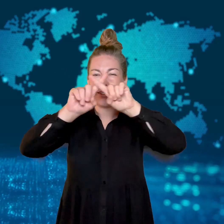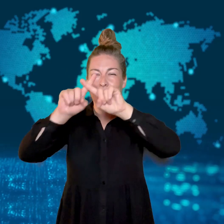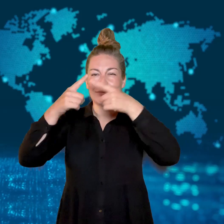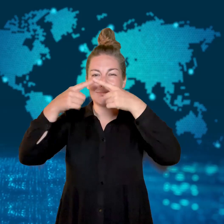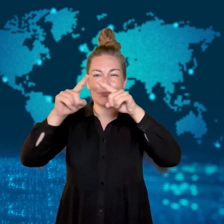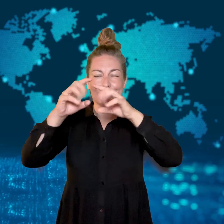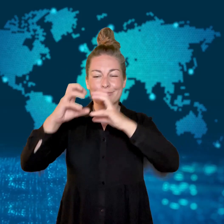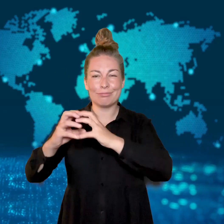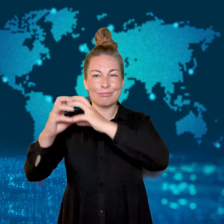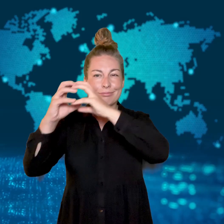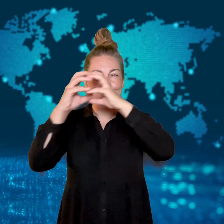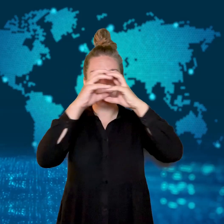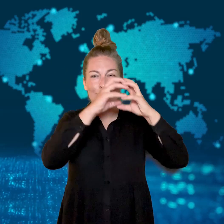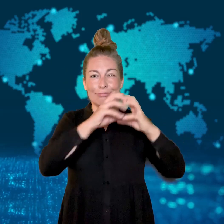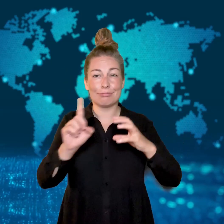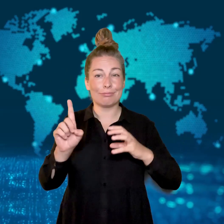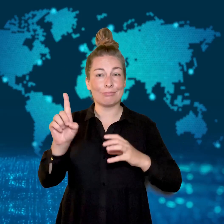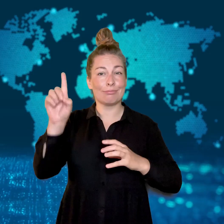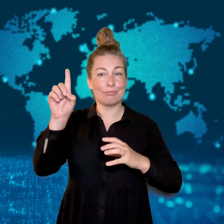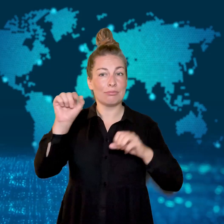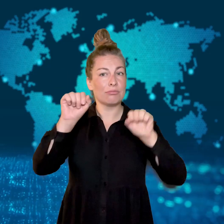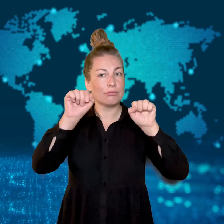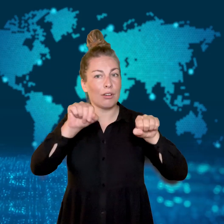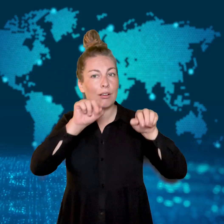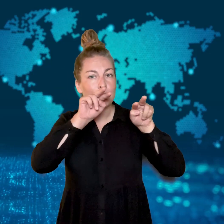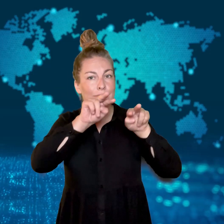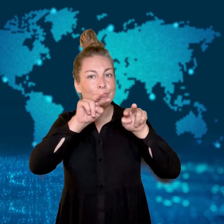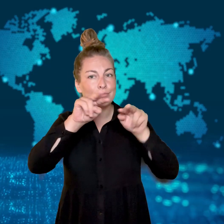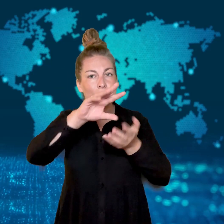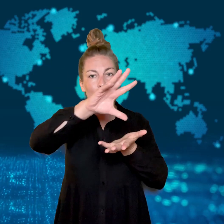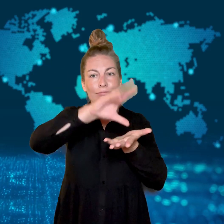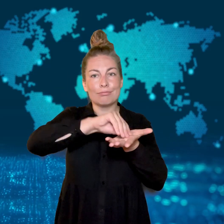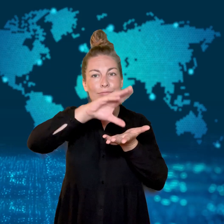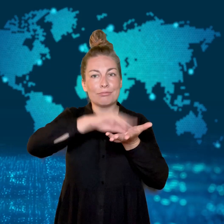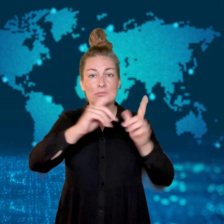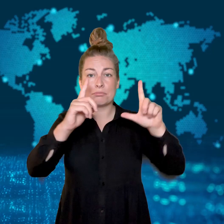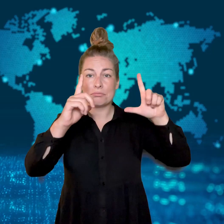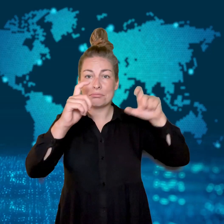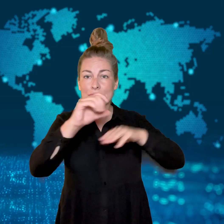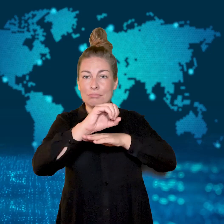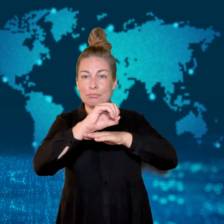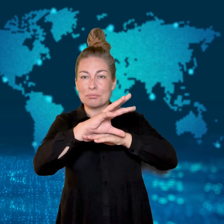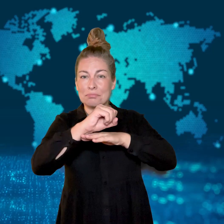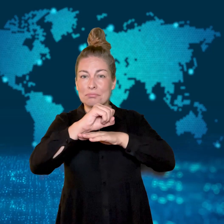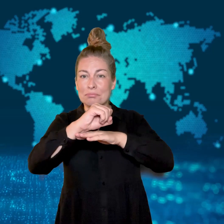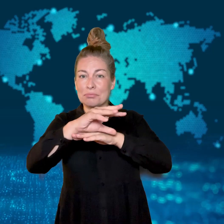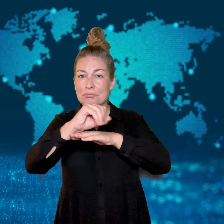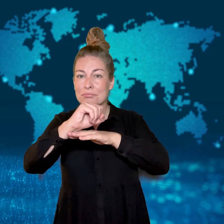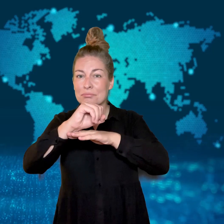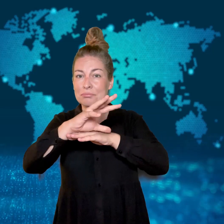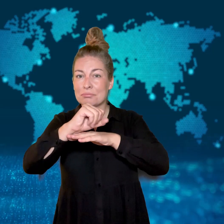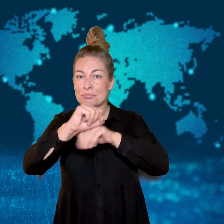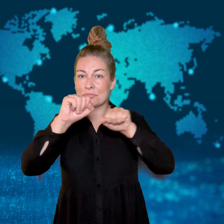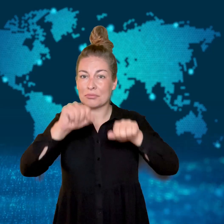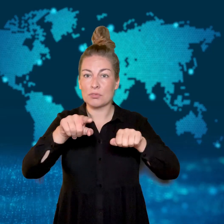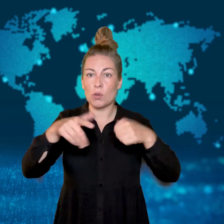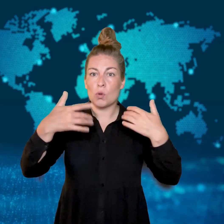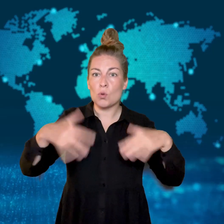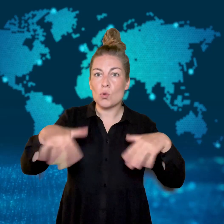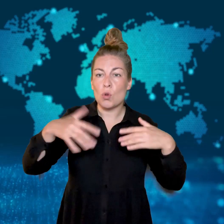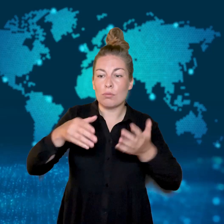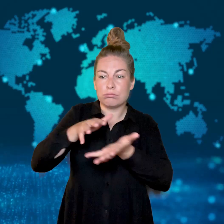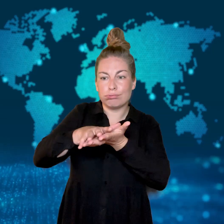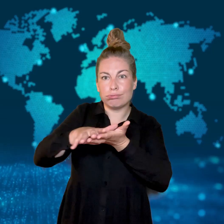From that point, it will be able to remain in orbit, observe